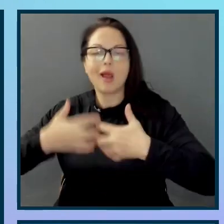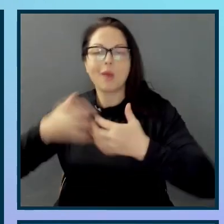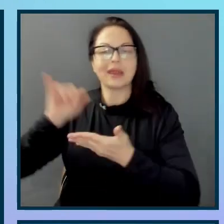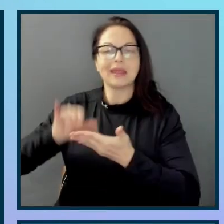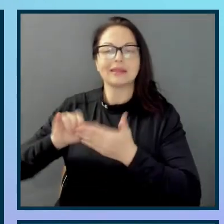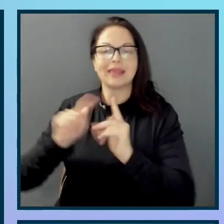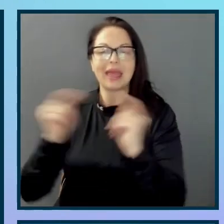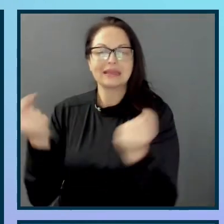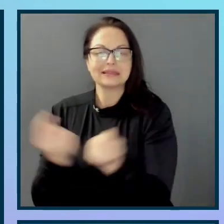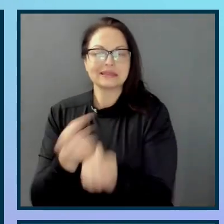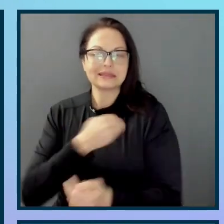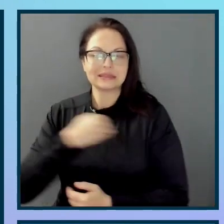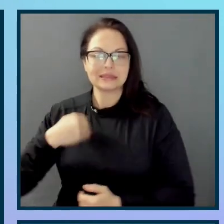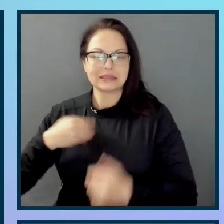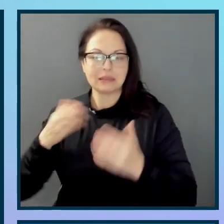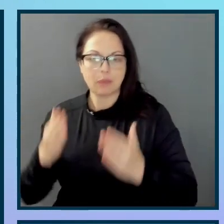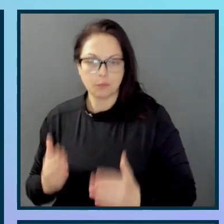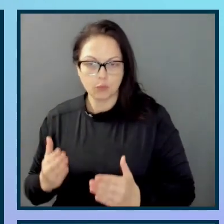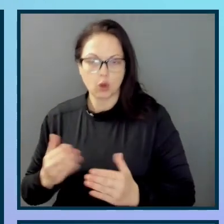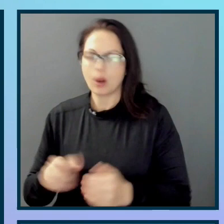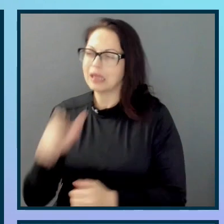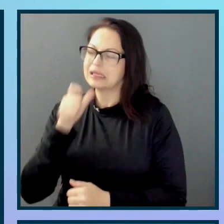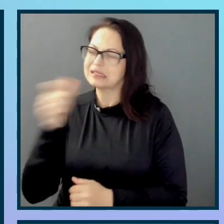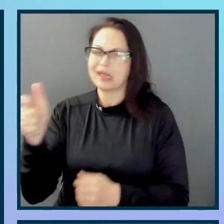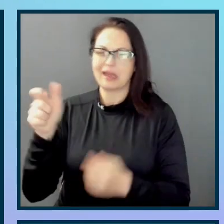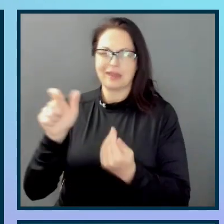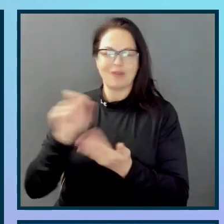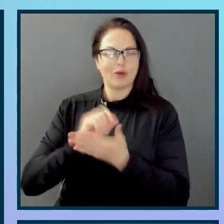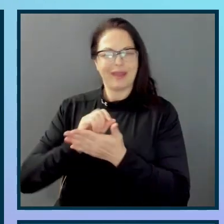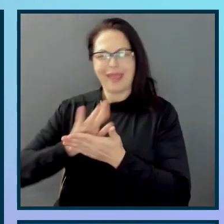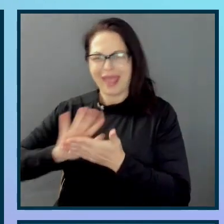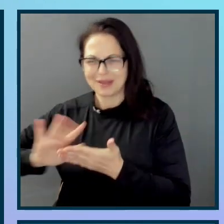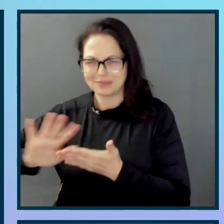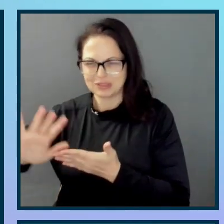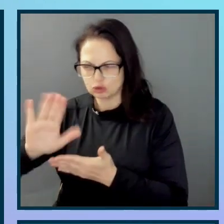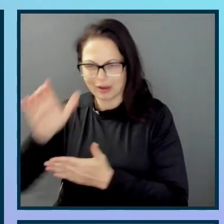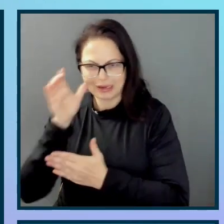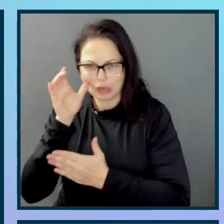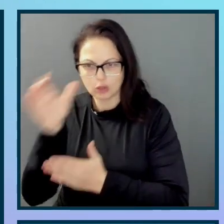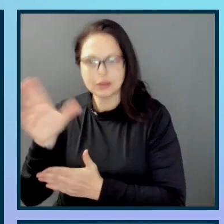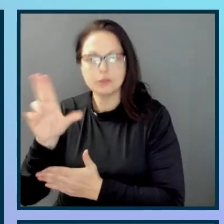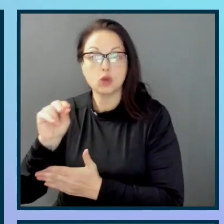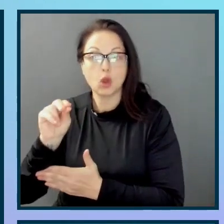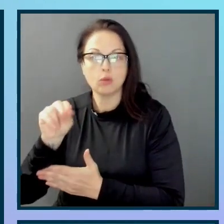so we can do some usability study with them. So creating those relationships is also an important part